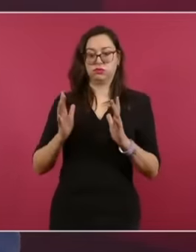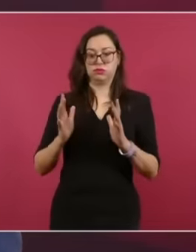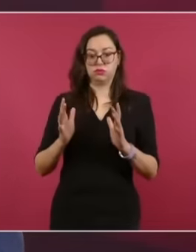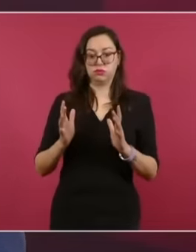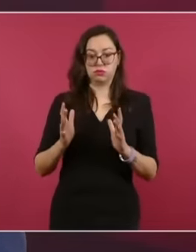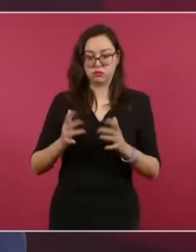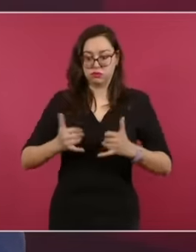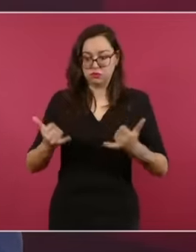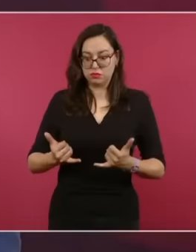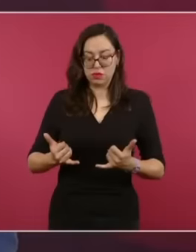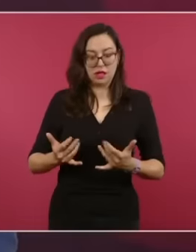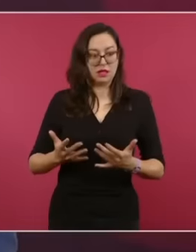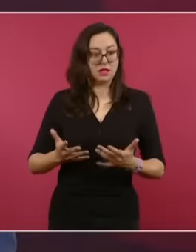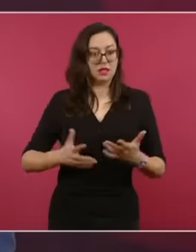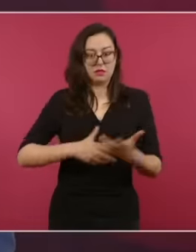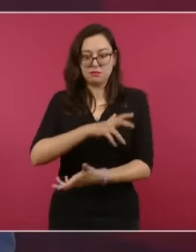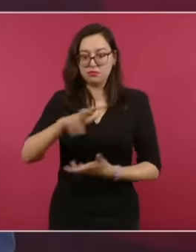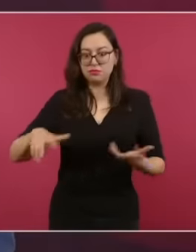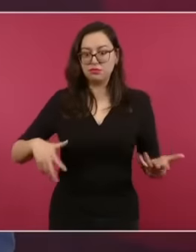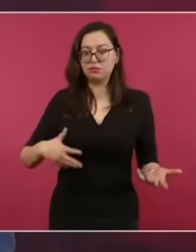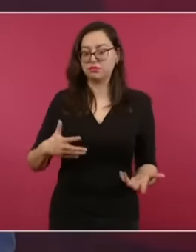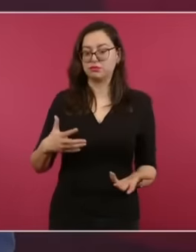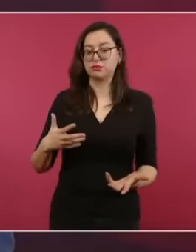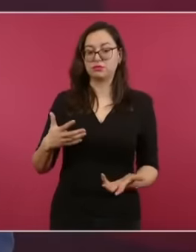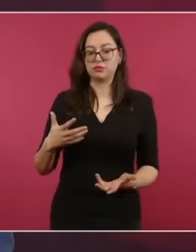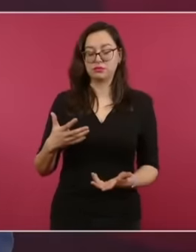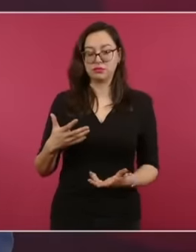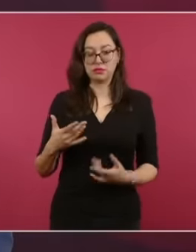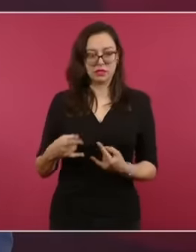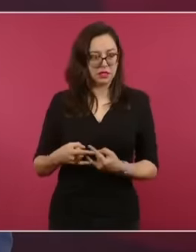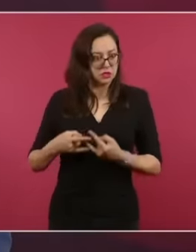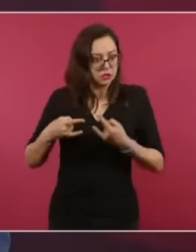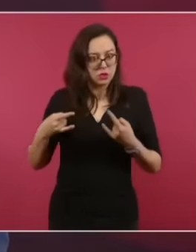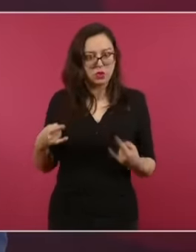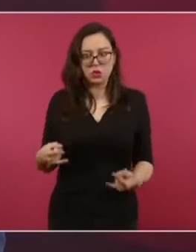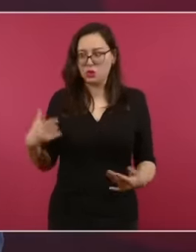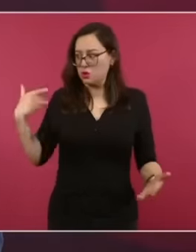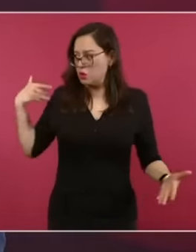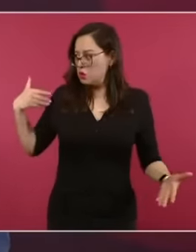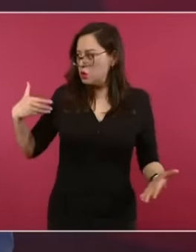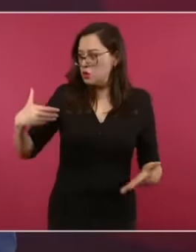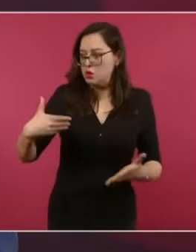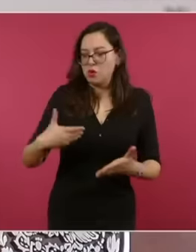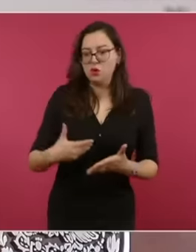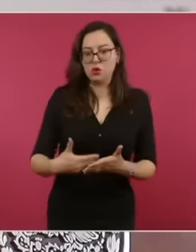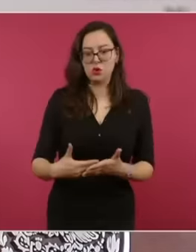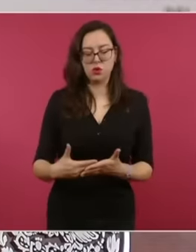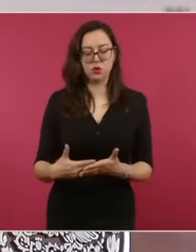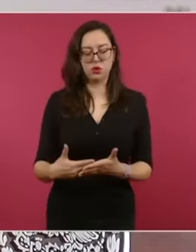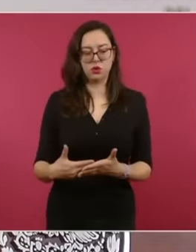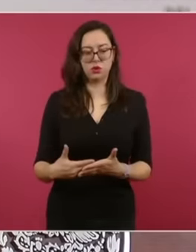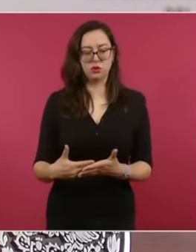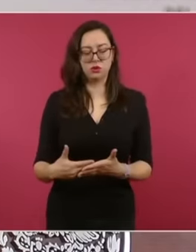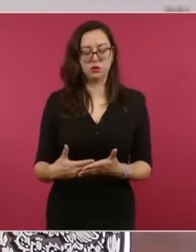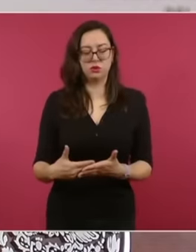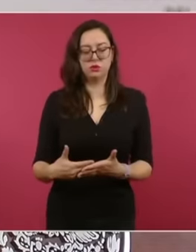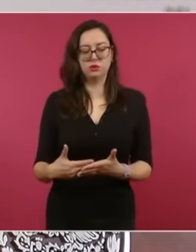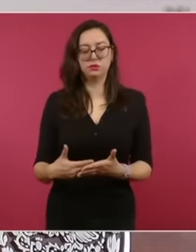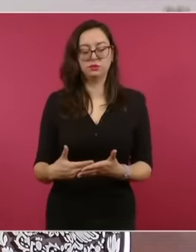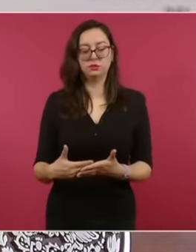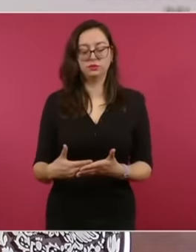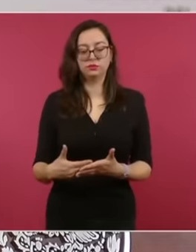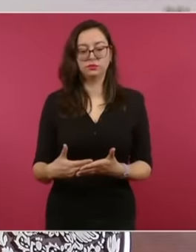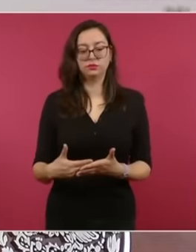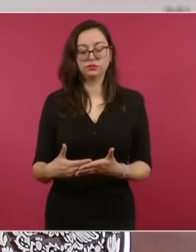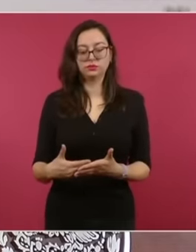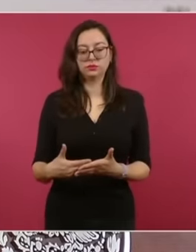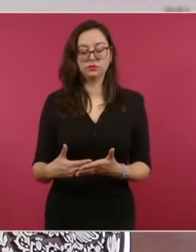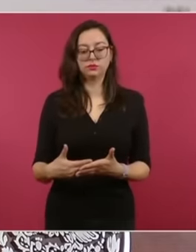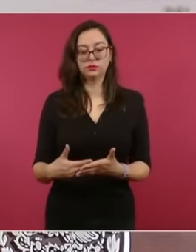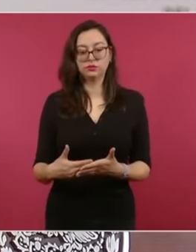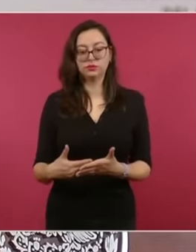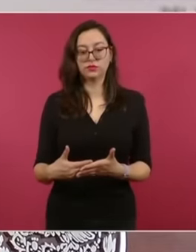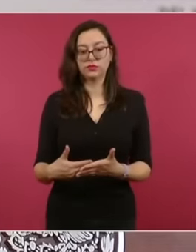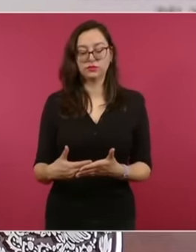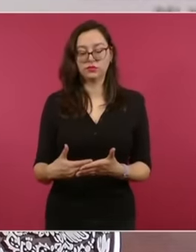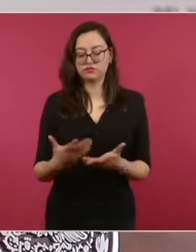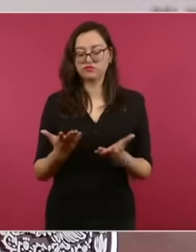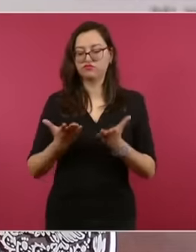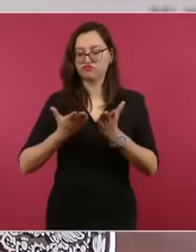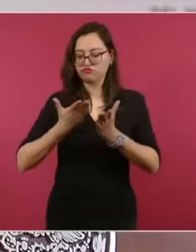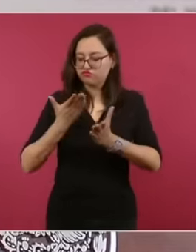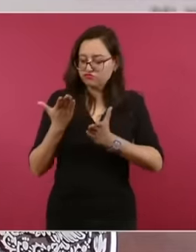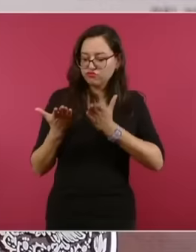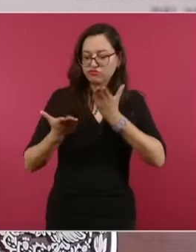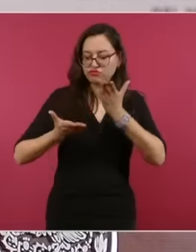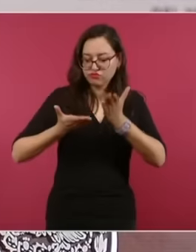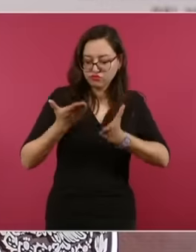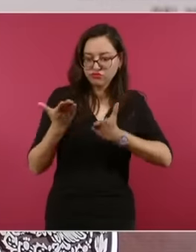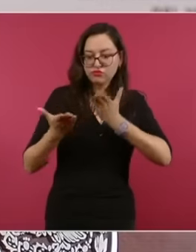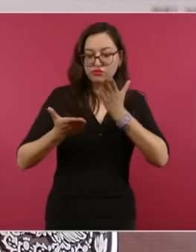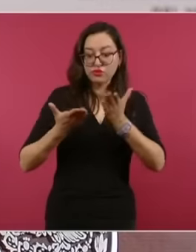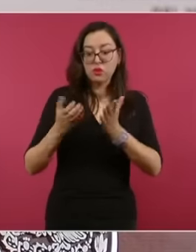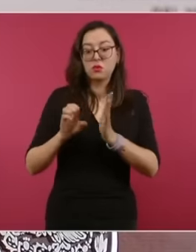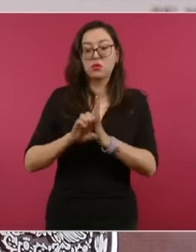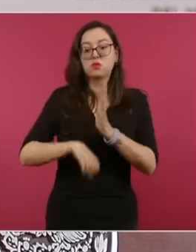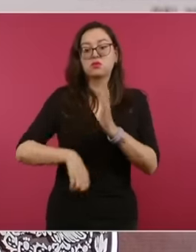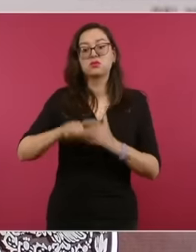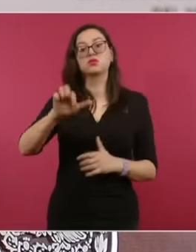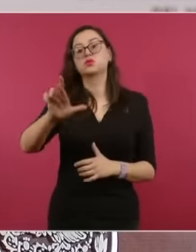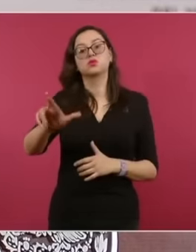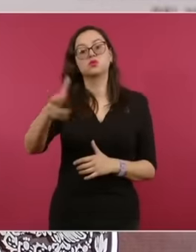a Rebel because if we study the father of our country we will